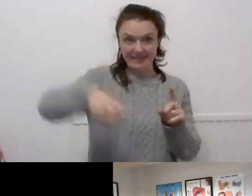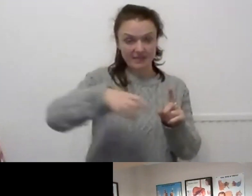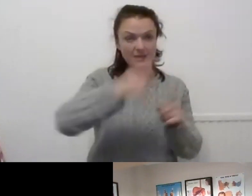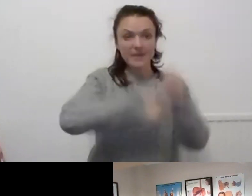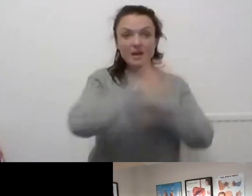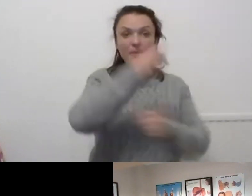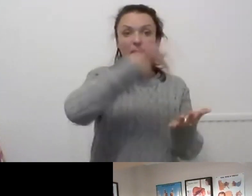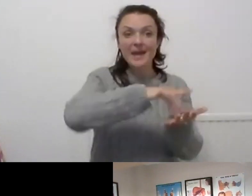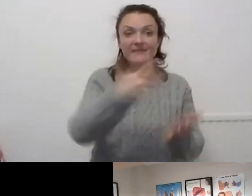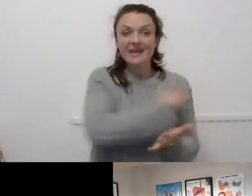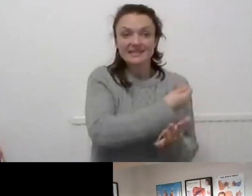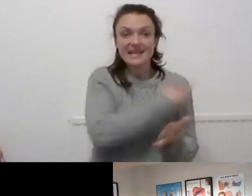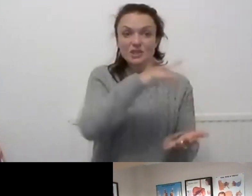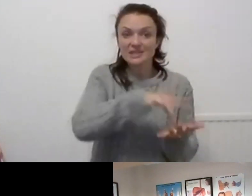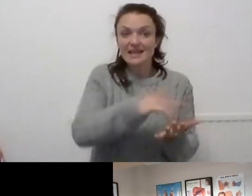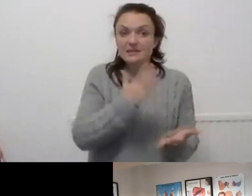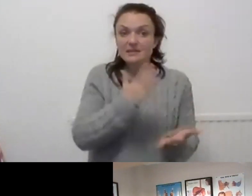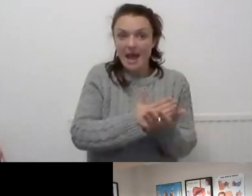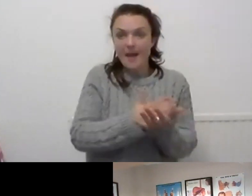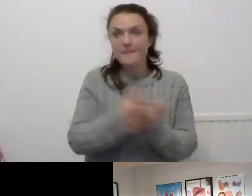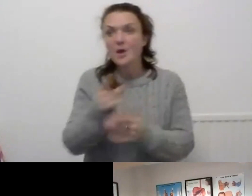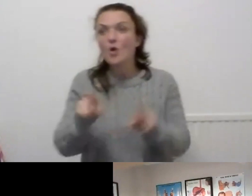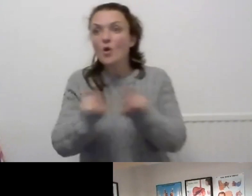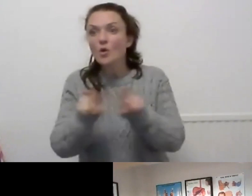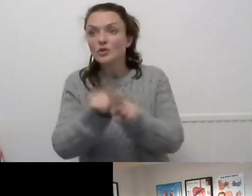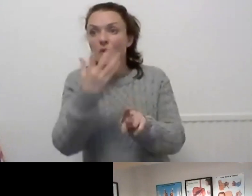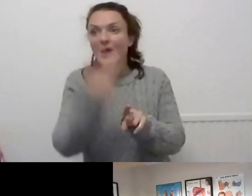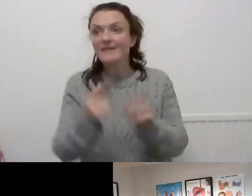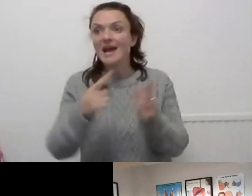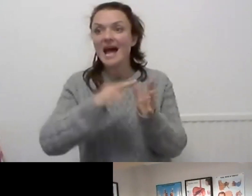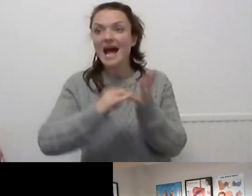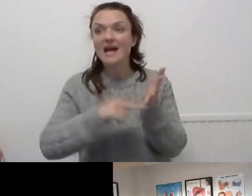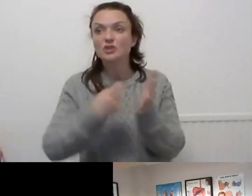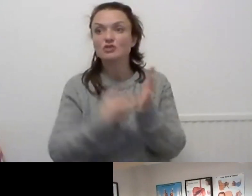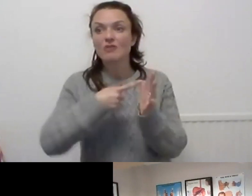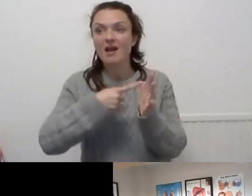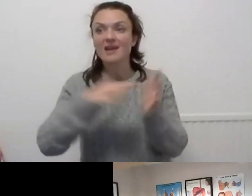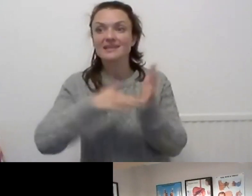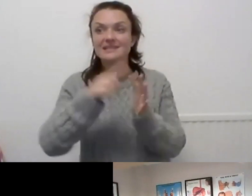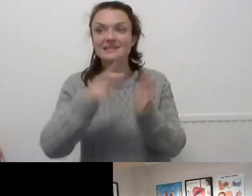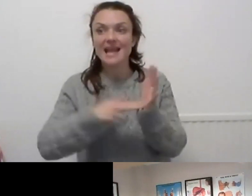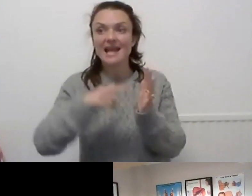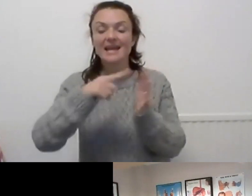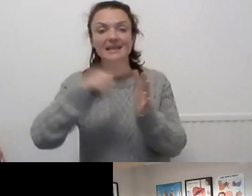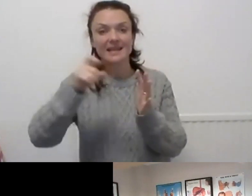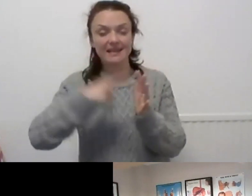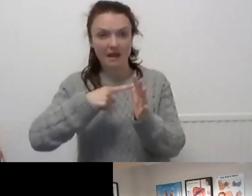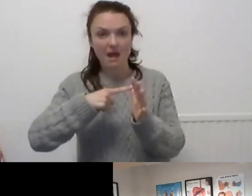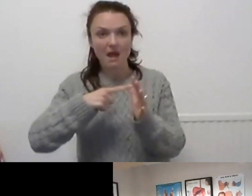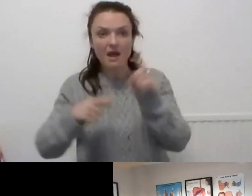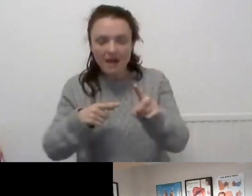And as Charlie stated, now, we've got AstraZeneca vaccine, and we can move that to our local practices, hopefully, that will then be coming to your own general practice. And we would hope